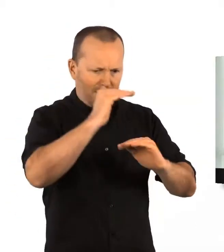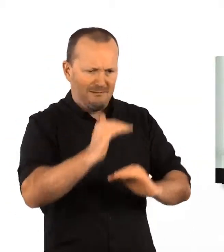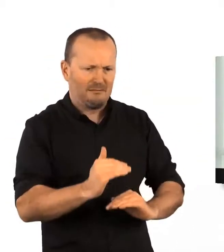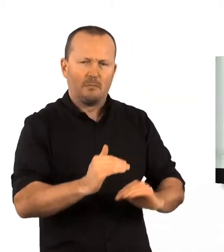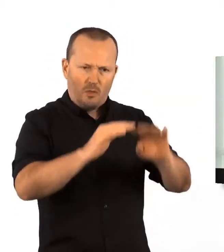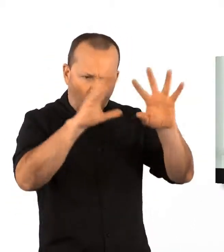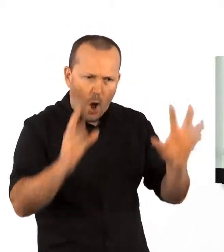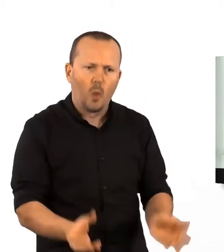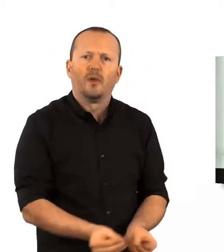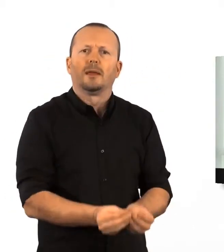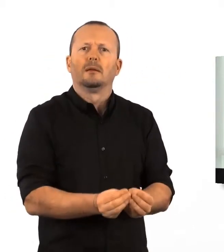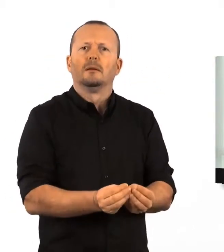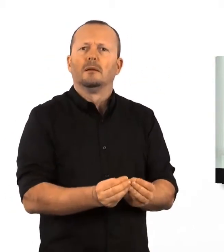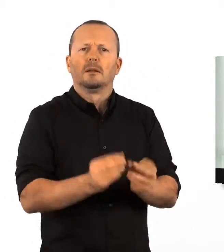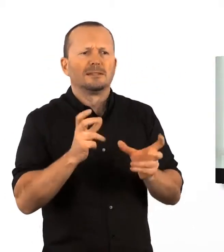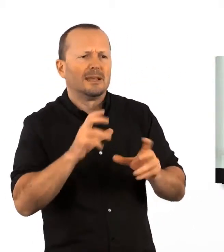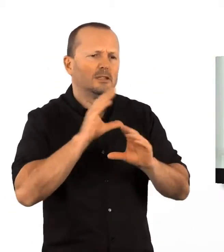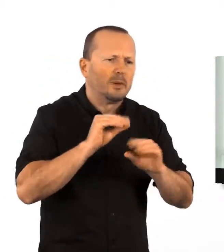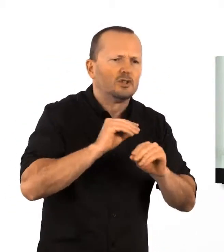it’s about the speech, it’s about the whole picture.